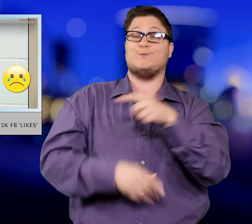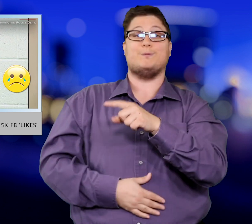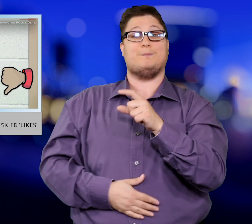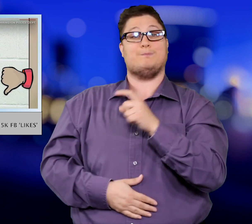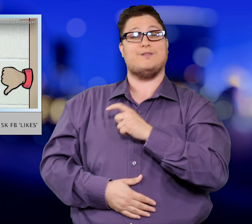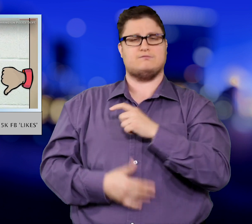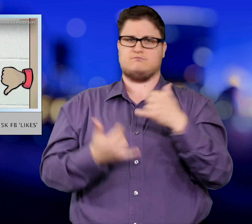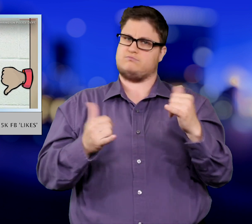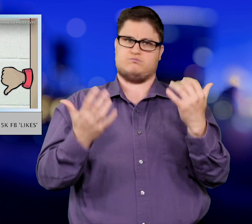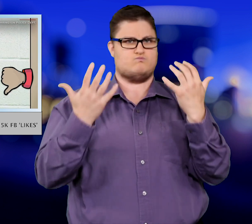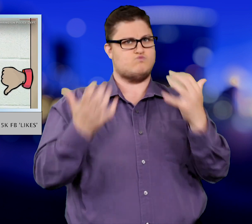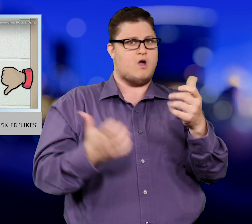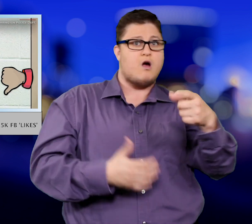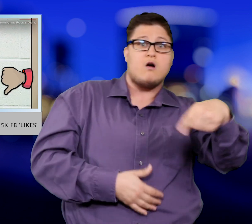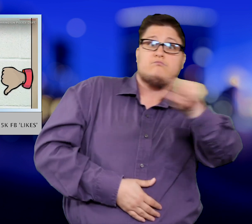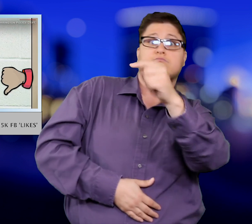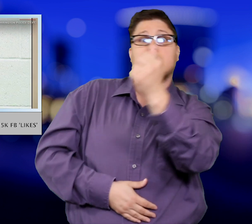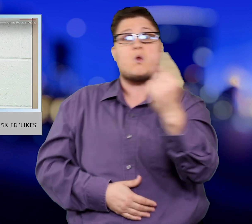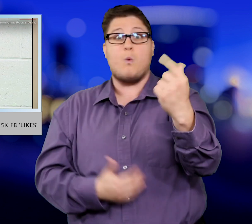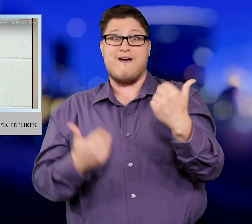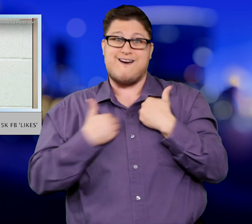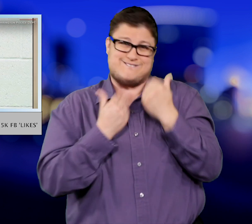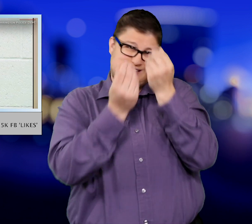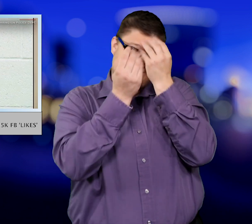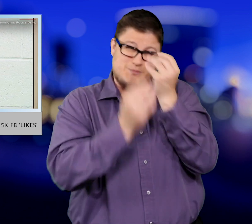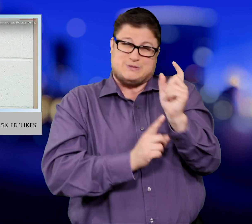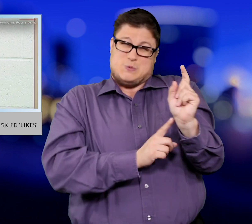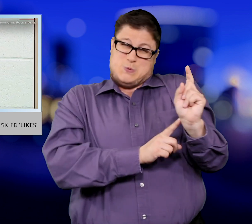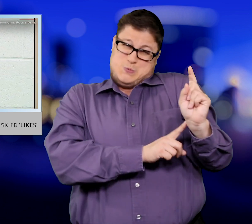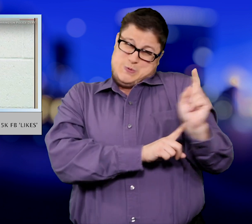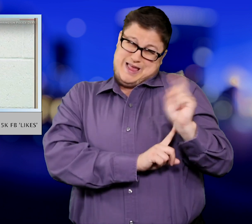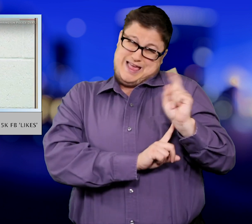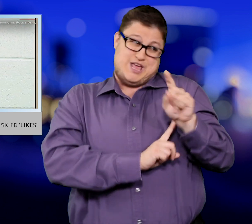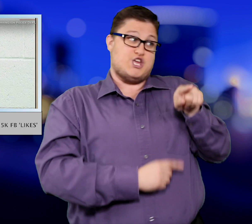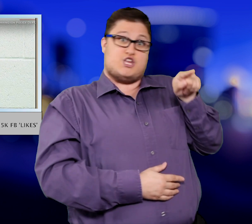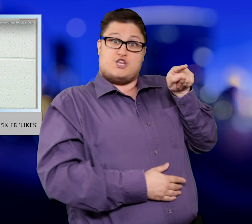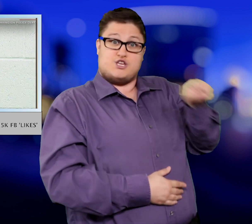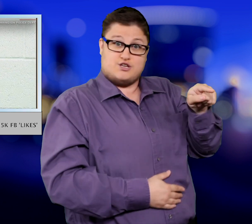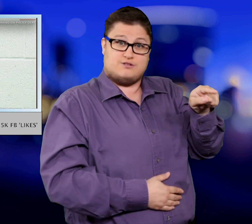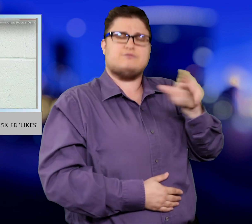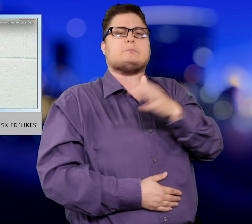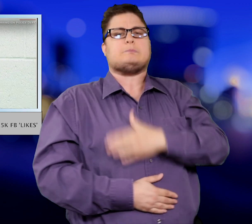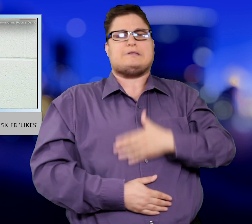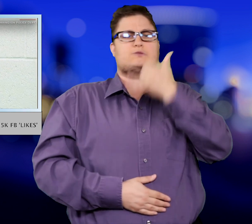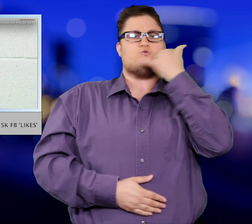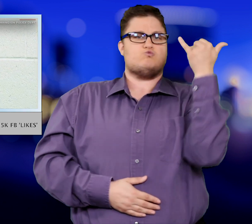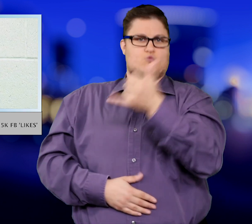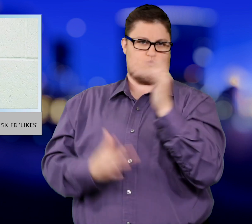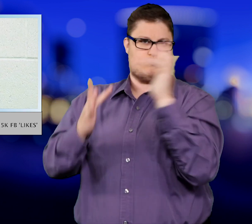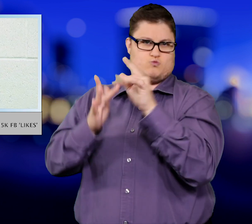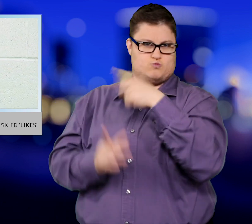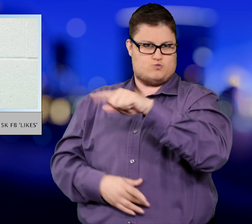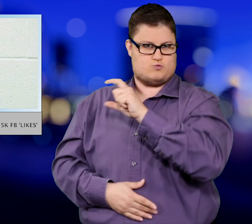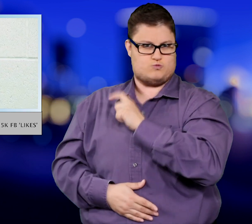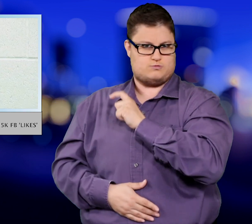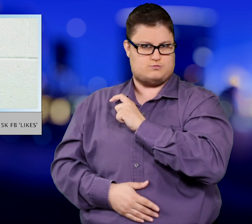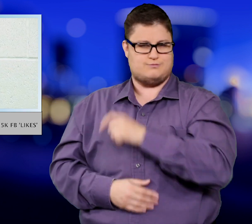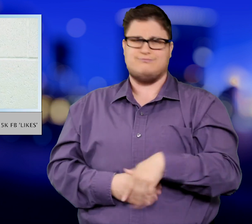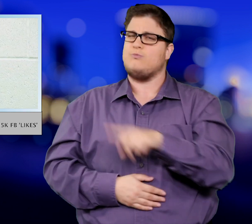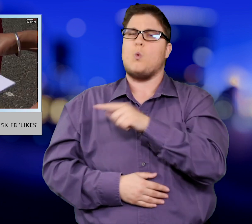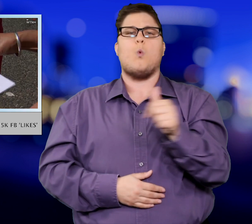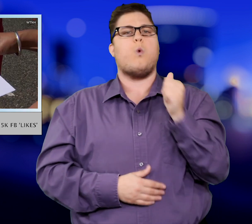However police still want anyone who may know where Simms is to call them, in which case,